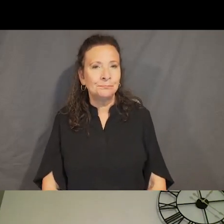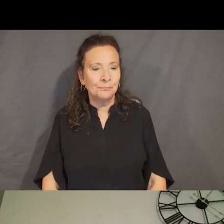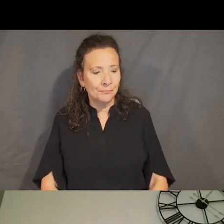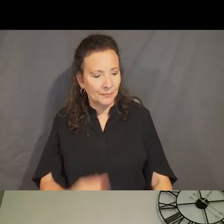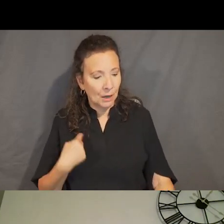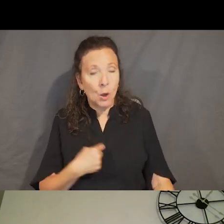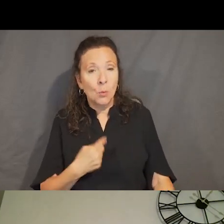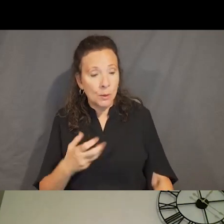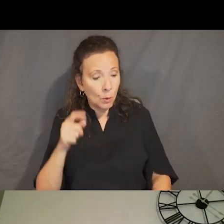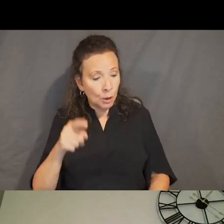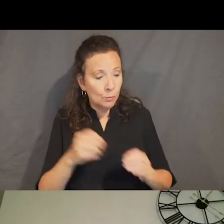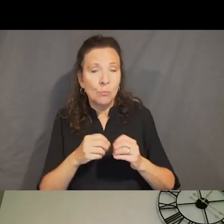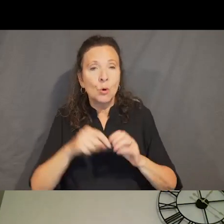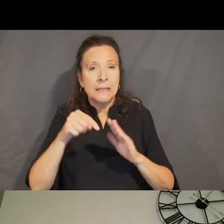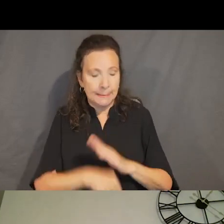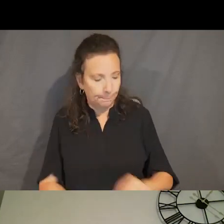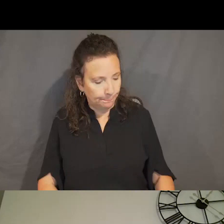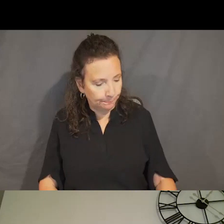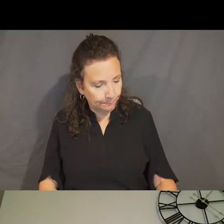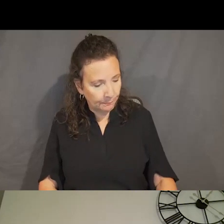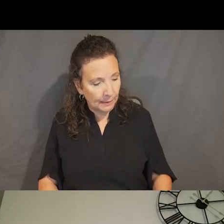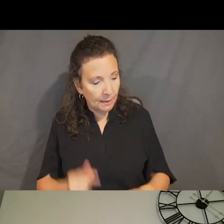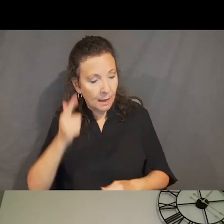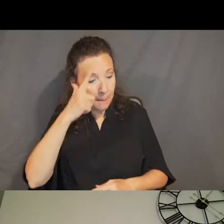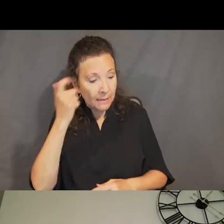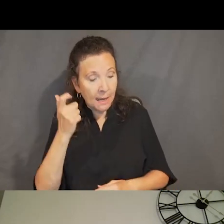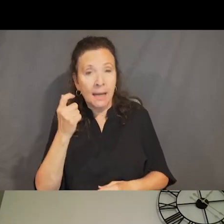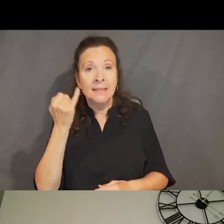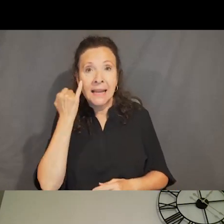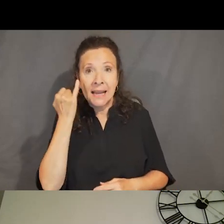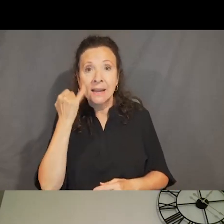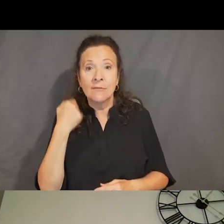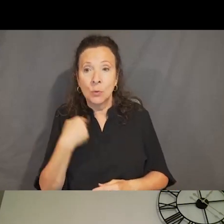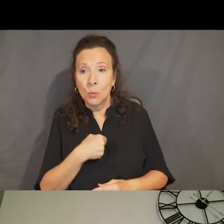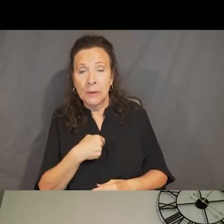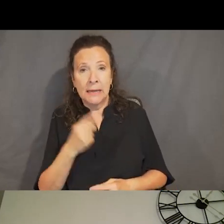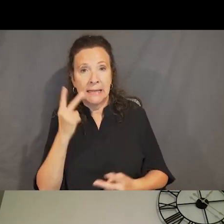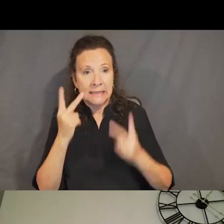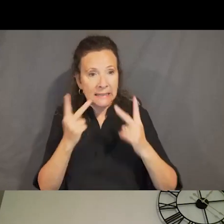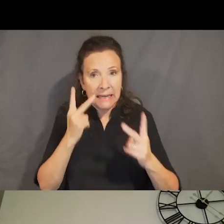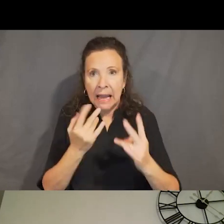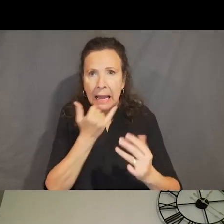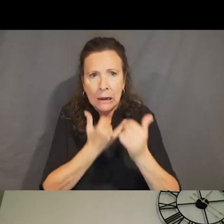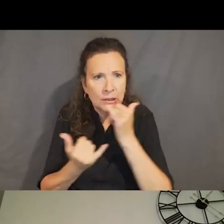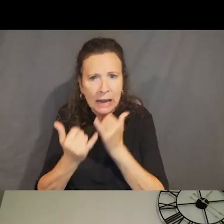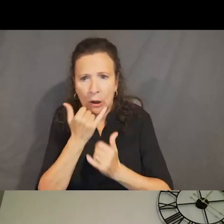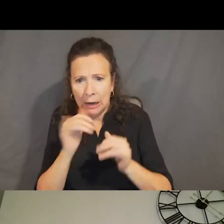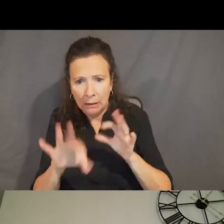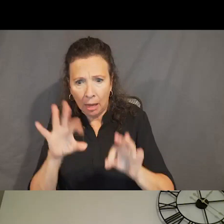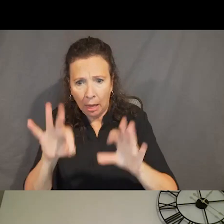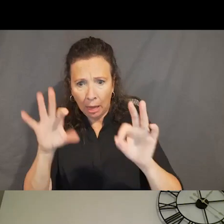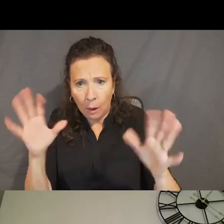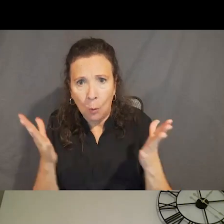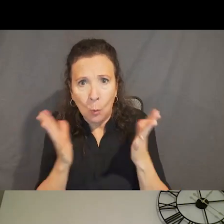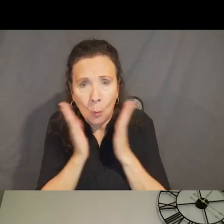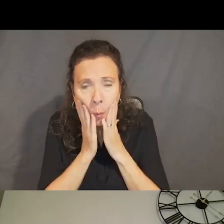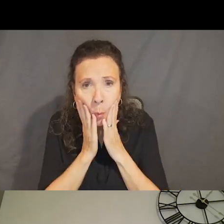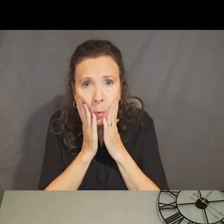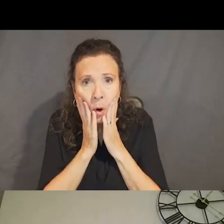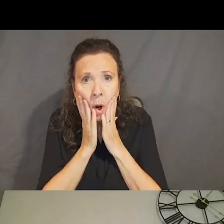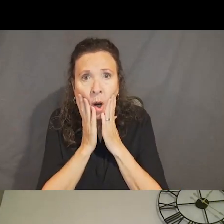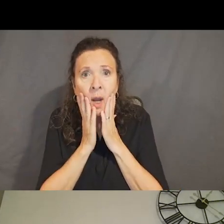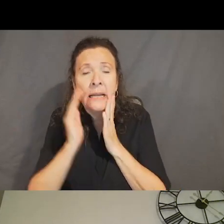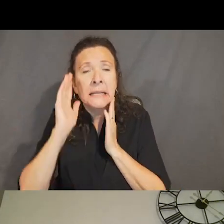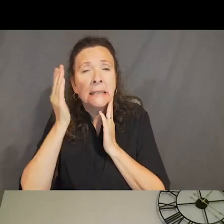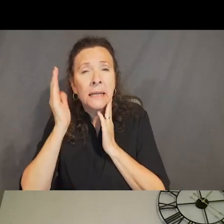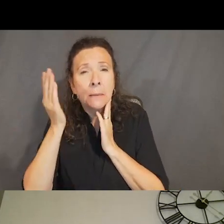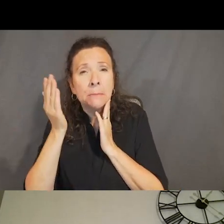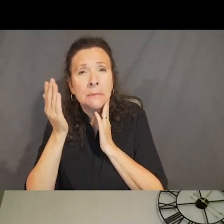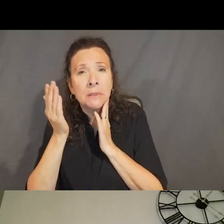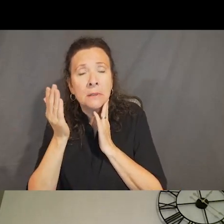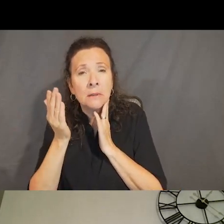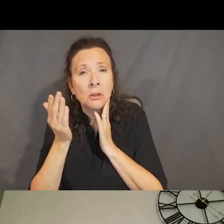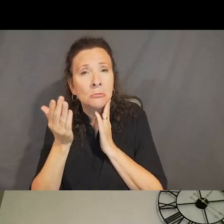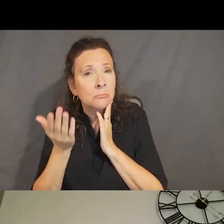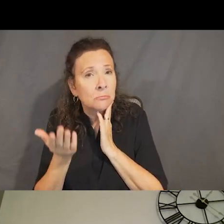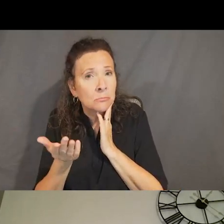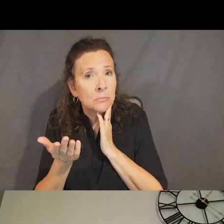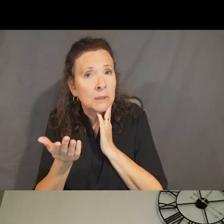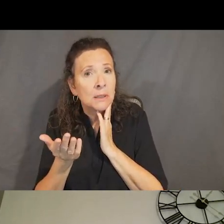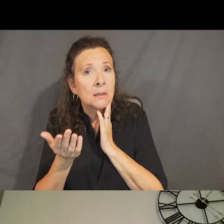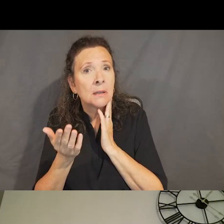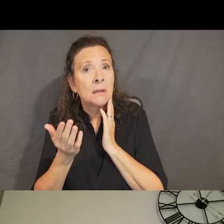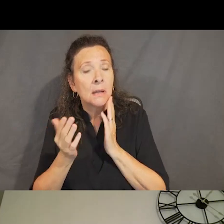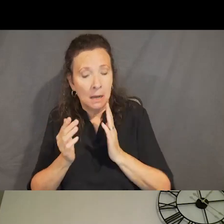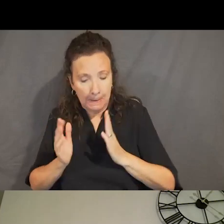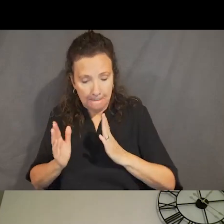go a bit deeper because if we are finding so many errors, then it sounds like the planning has been